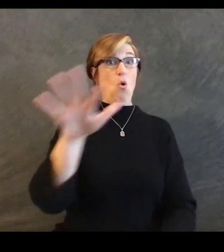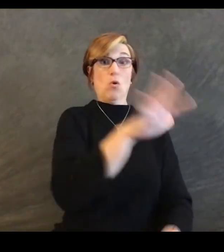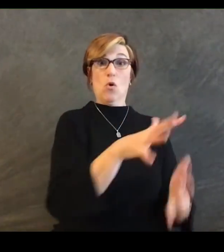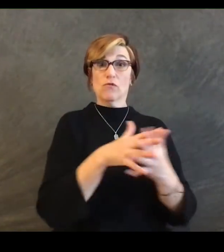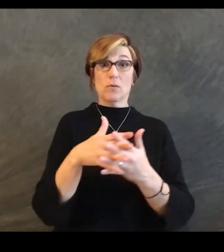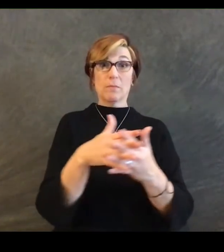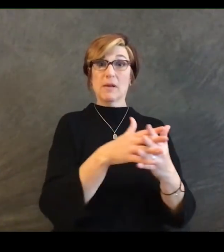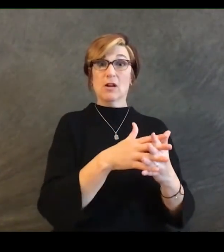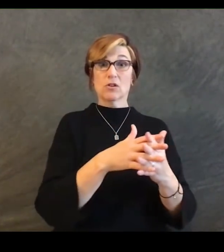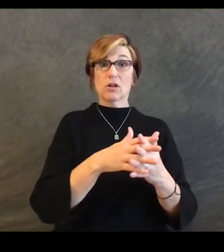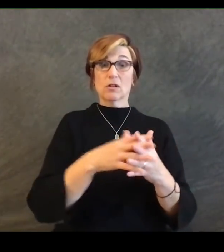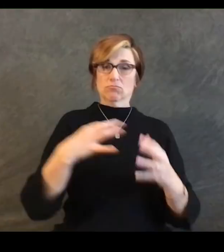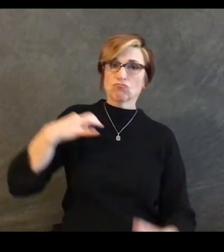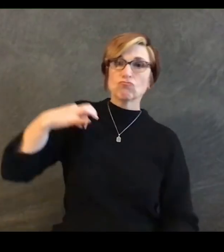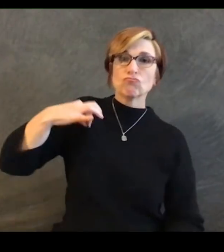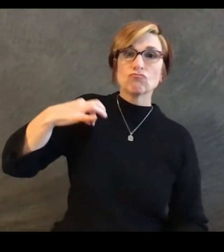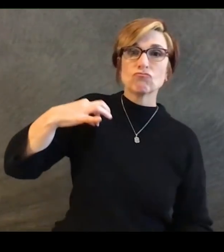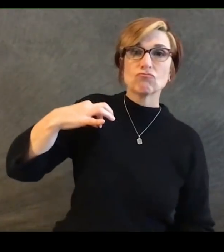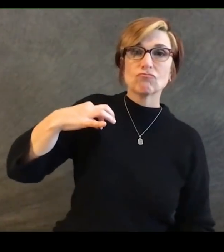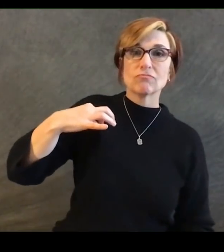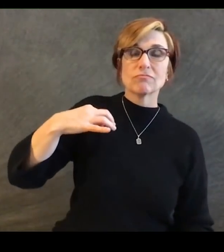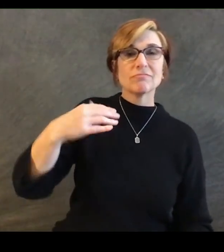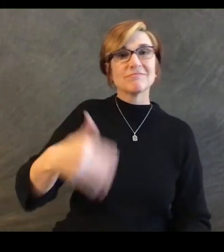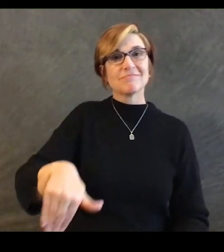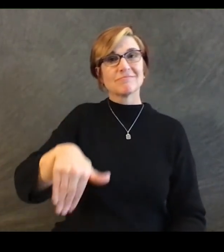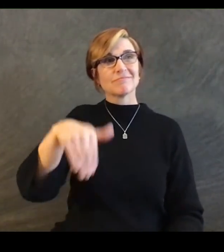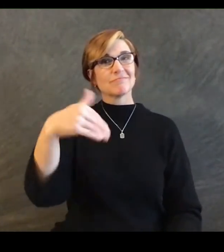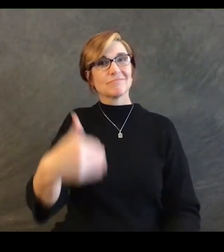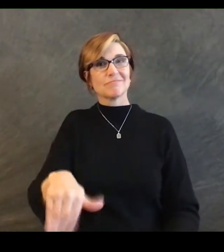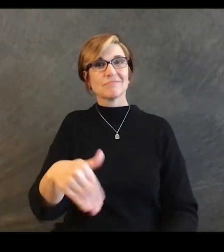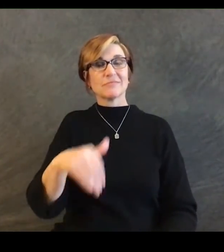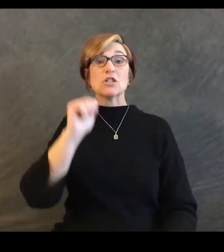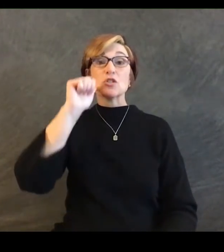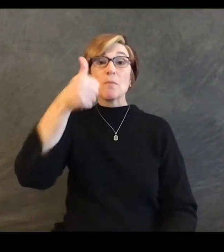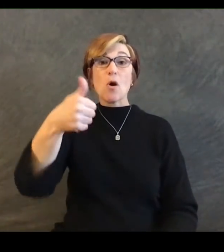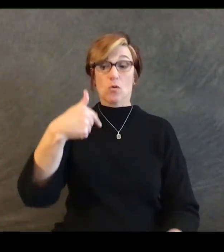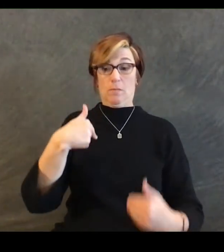tomorrow I'll travel with secretary sonny Perdue to Gordonsville Virginia to